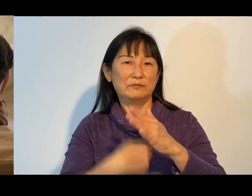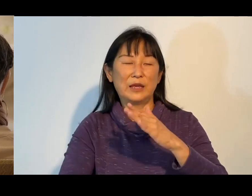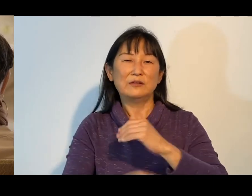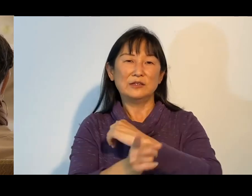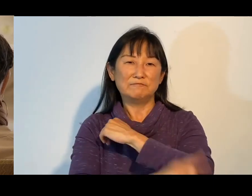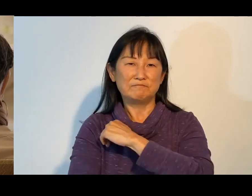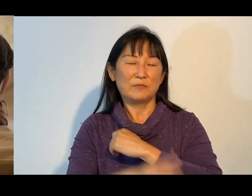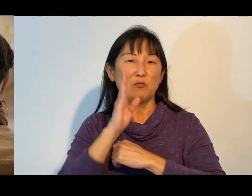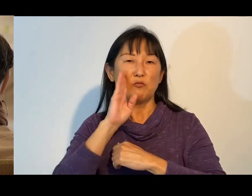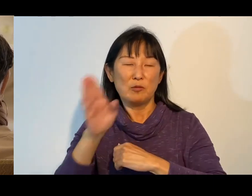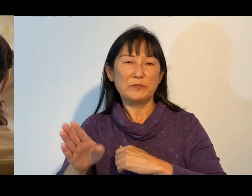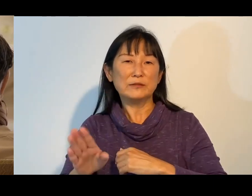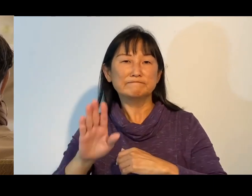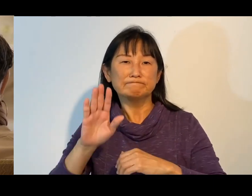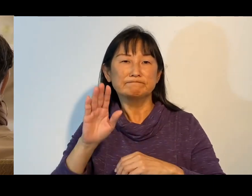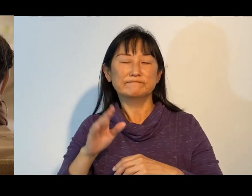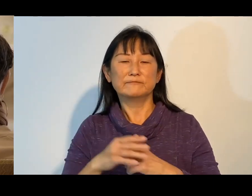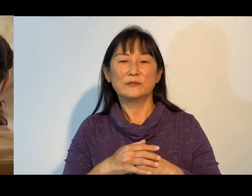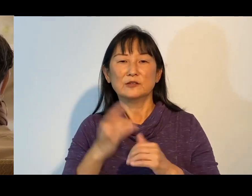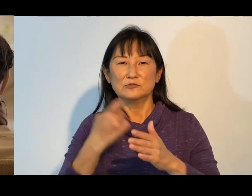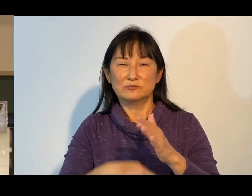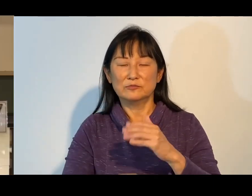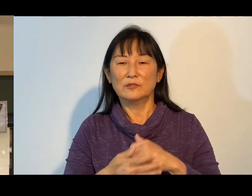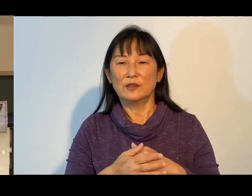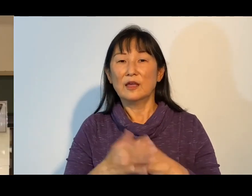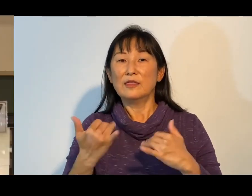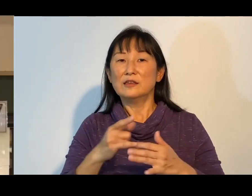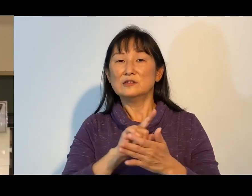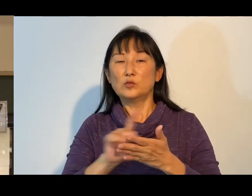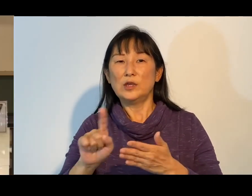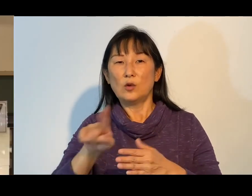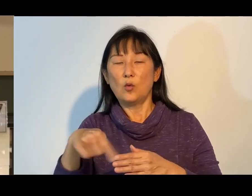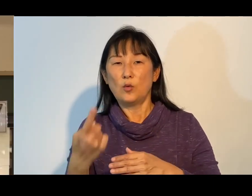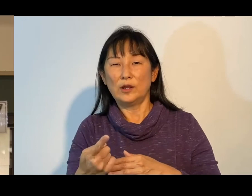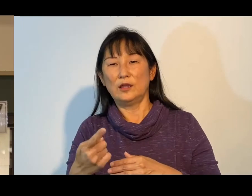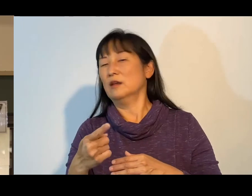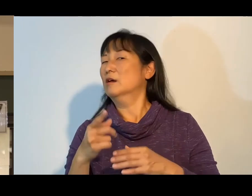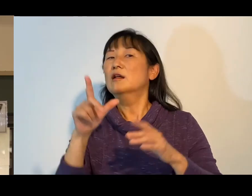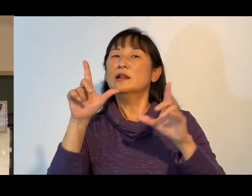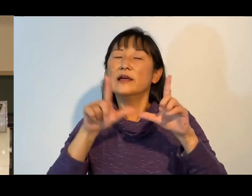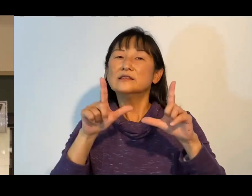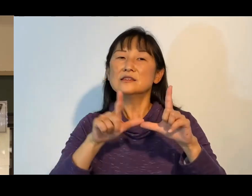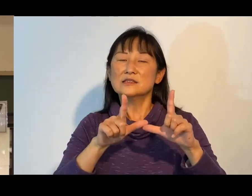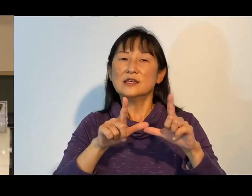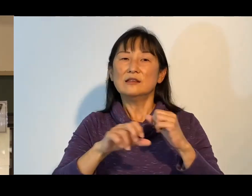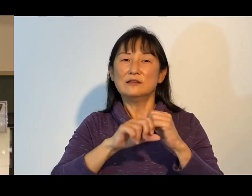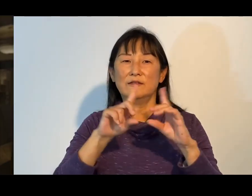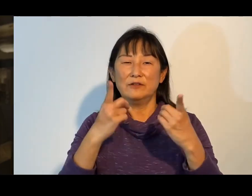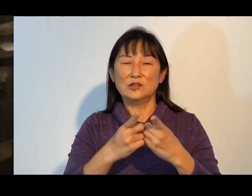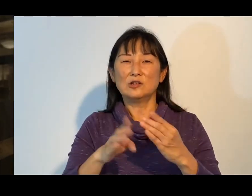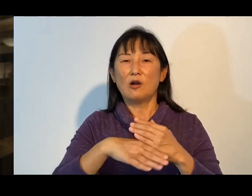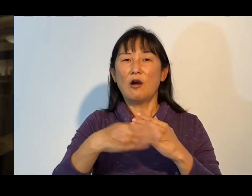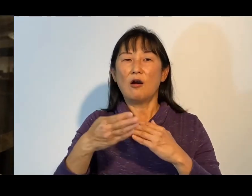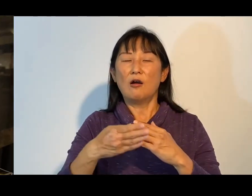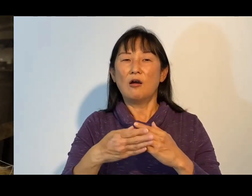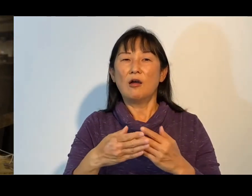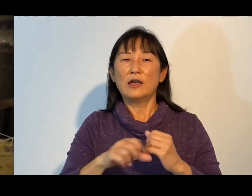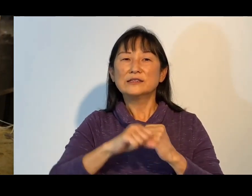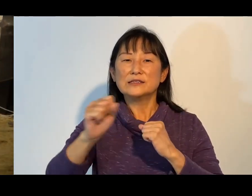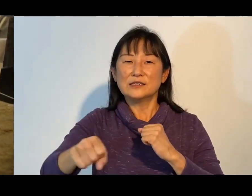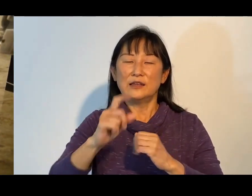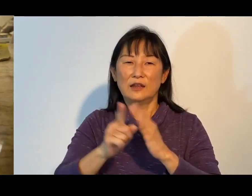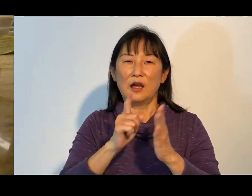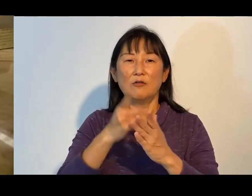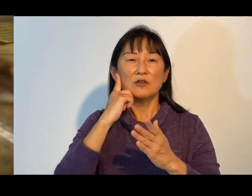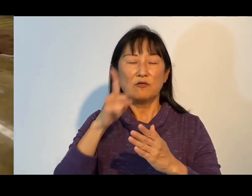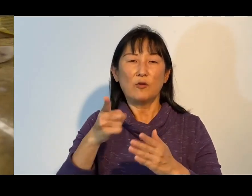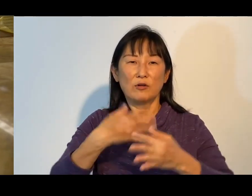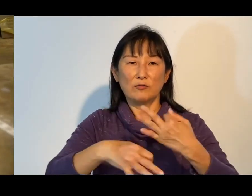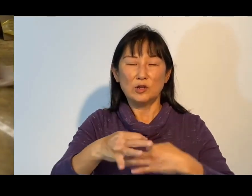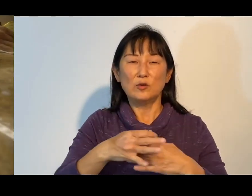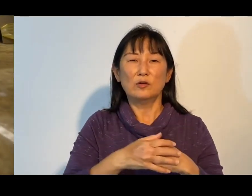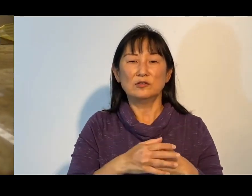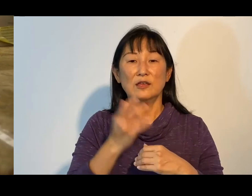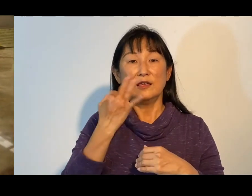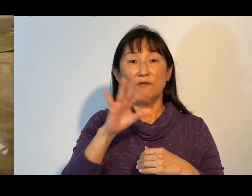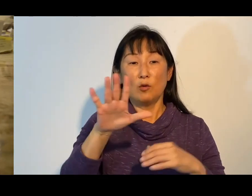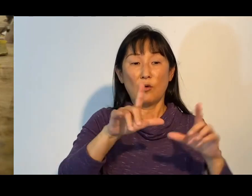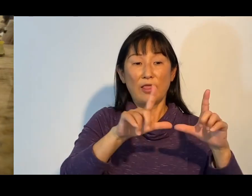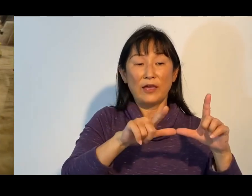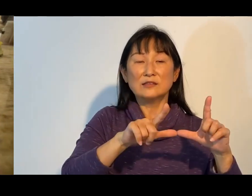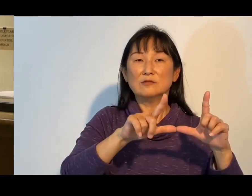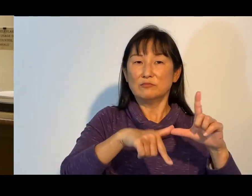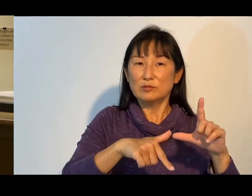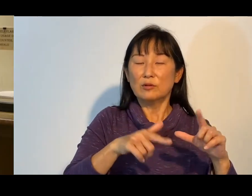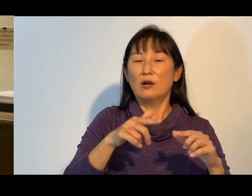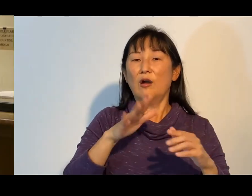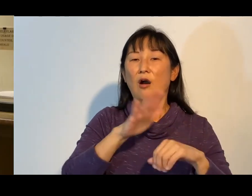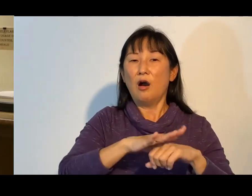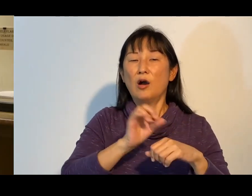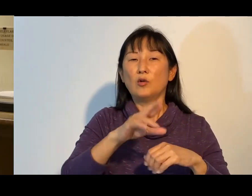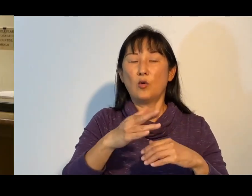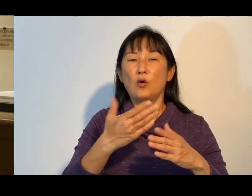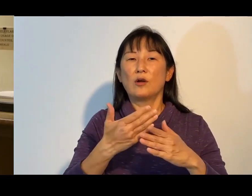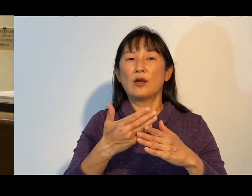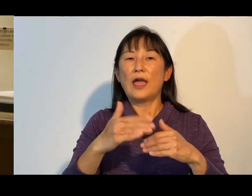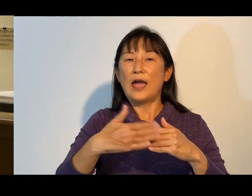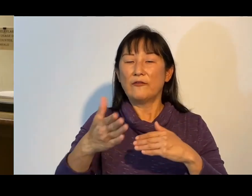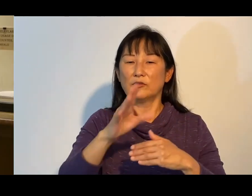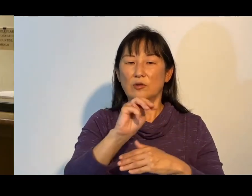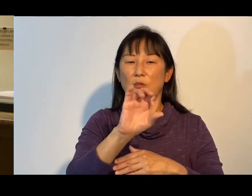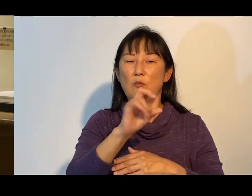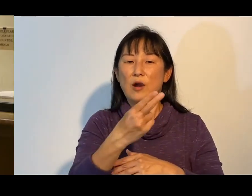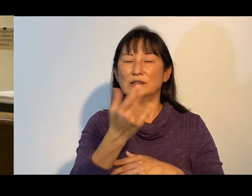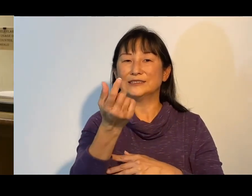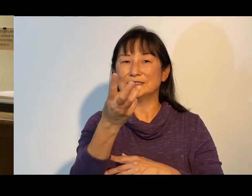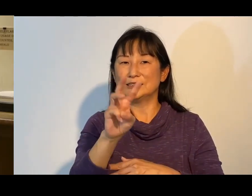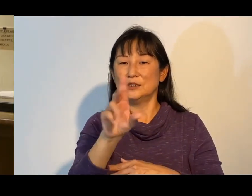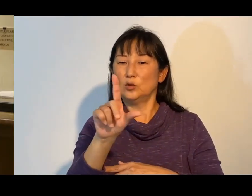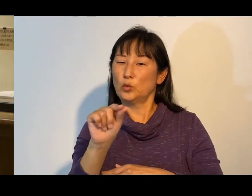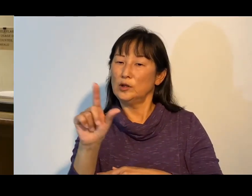This week only, our Drivers Licensing division is offering extended hours for renewals. If your license, permit, or State ID expired on or after March 16, 2020, you may come to the Drivers